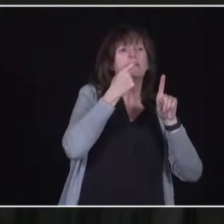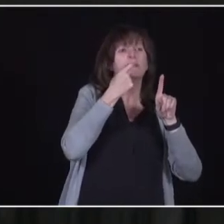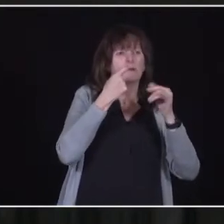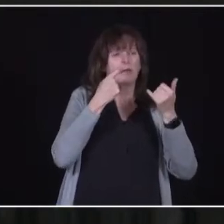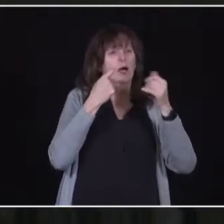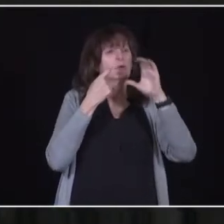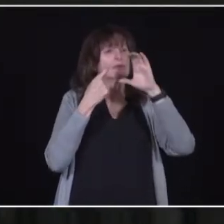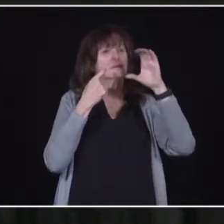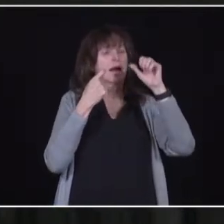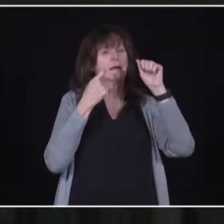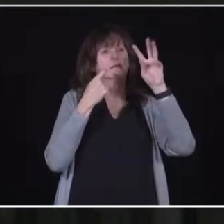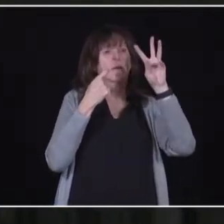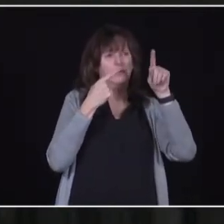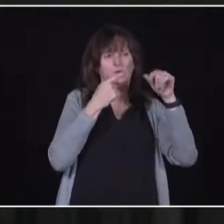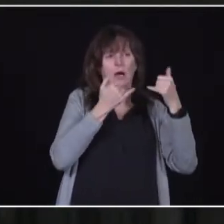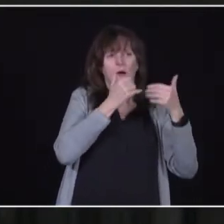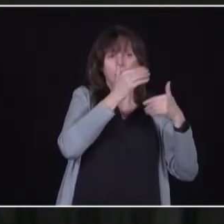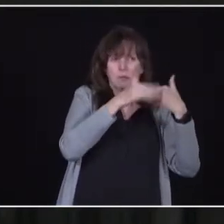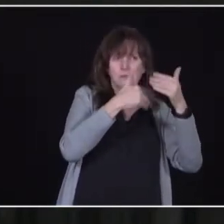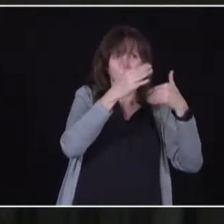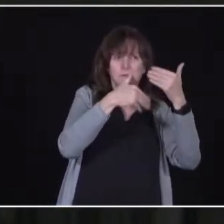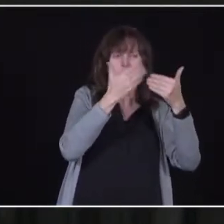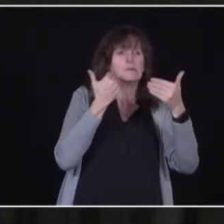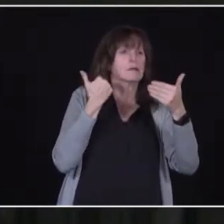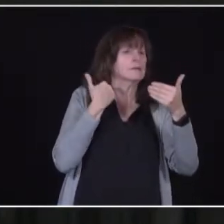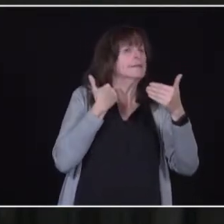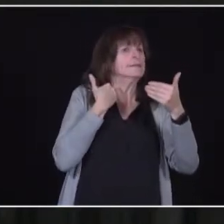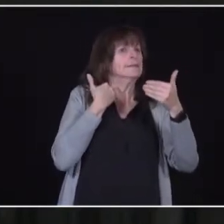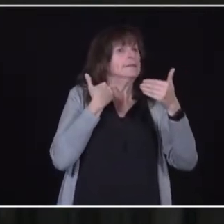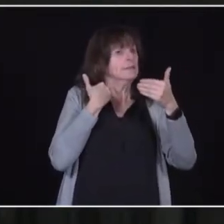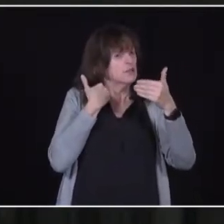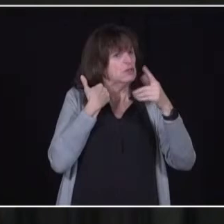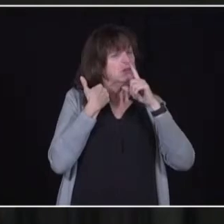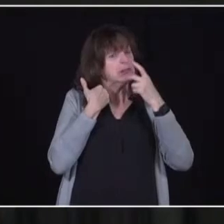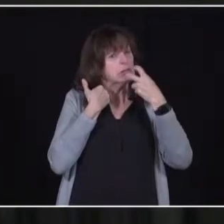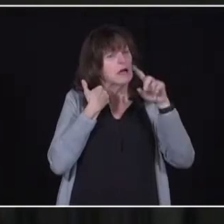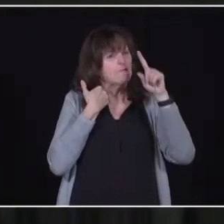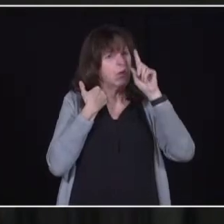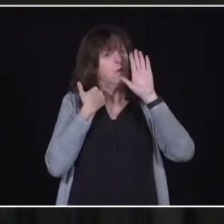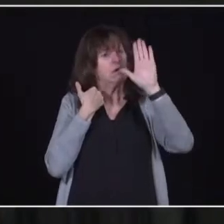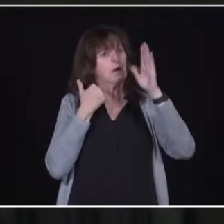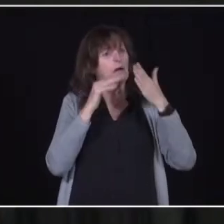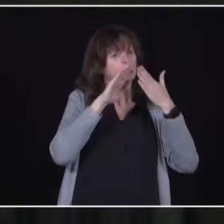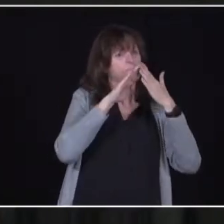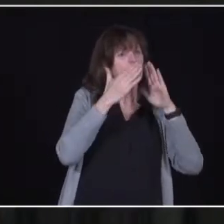Was a very difficult situation for the entire community and I know that this one the entire community is